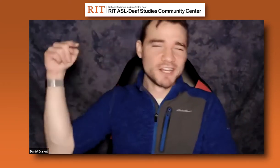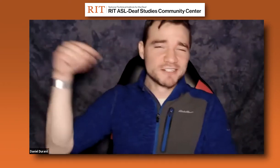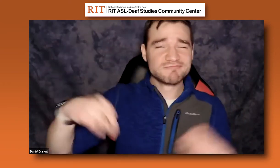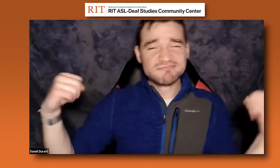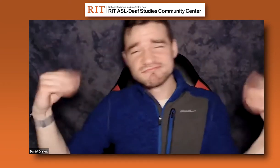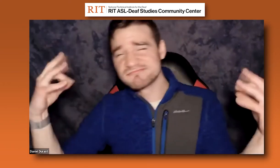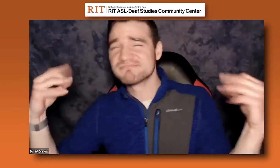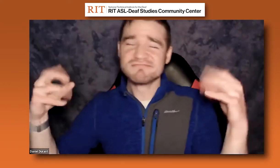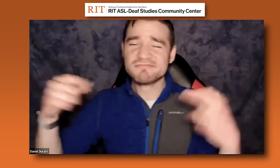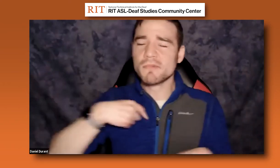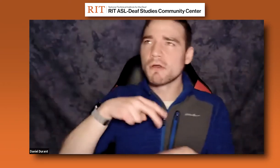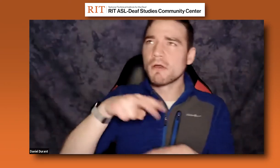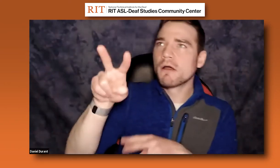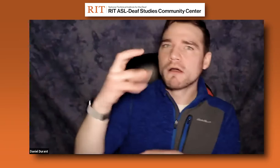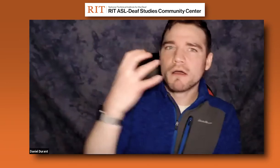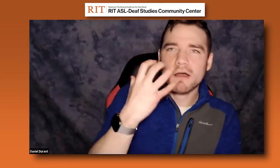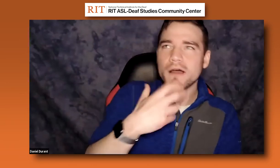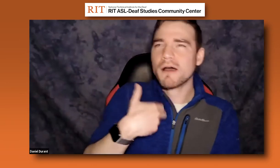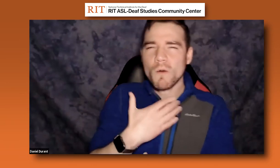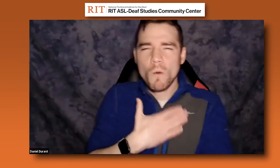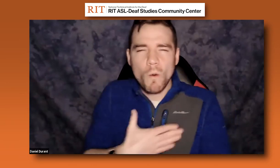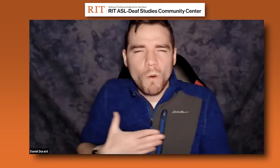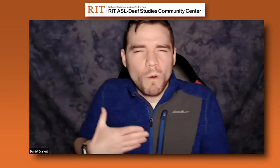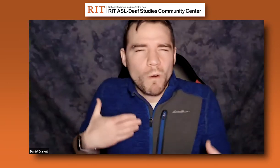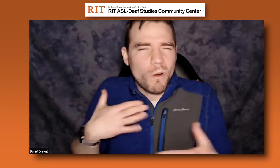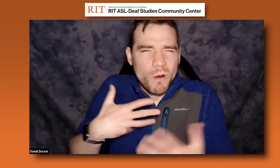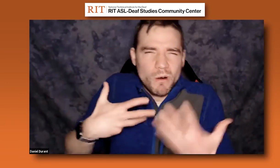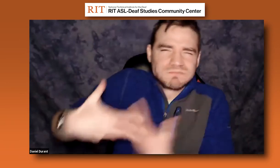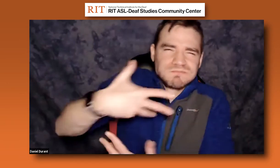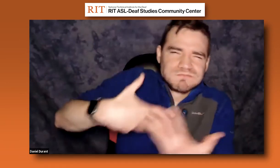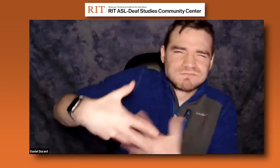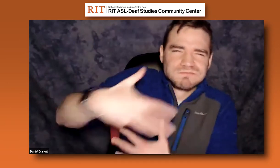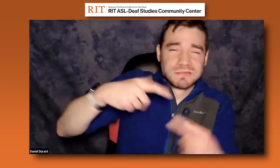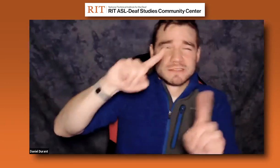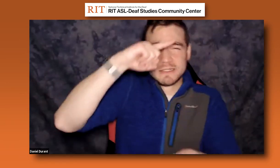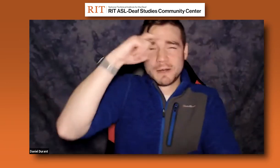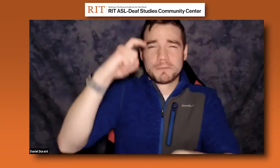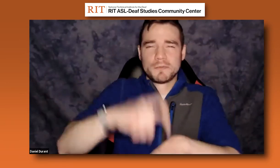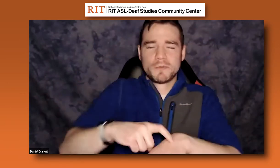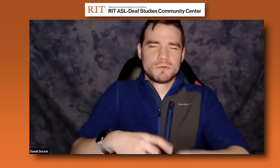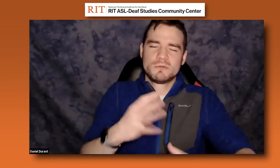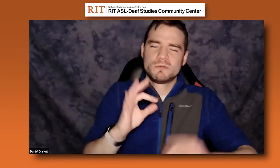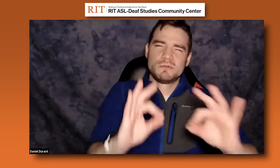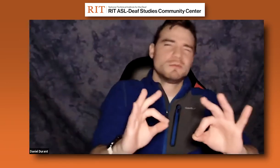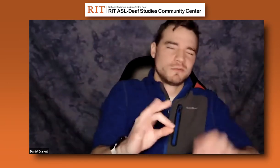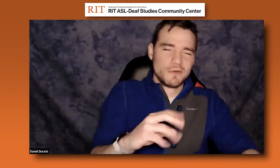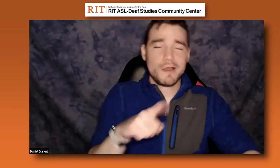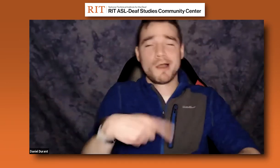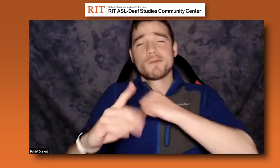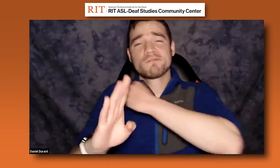And when I was at the Deaf camp, were Gallaudet students, and again, I enjoyed being around Deaf people